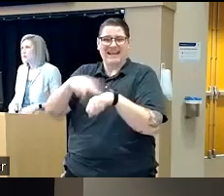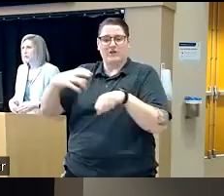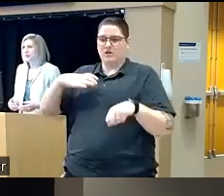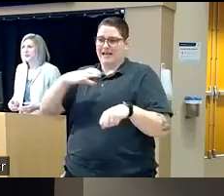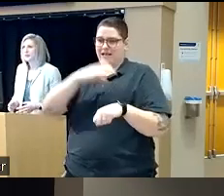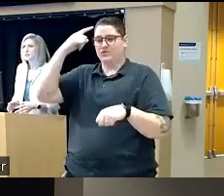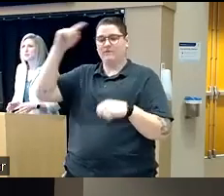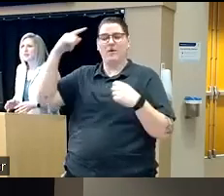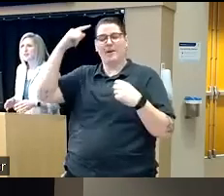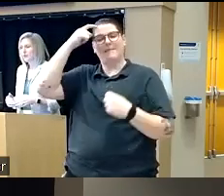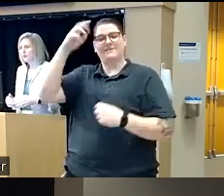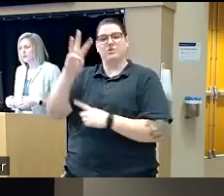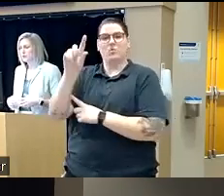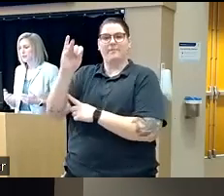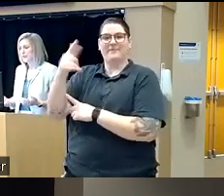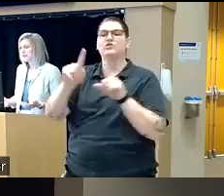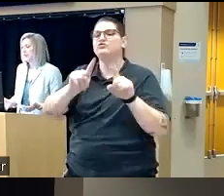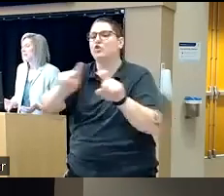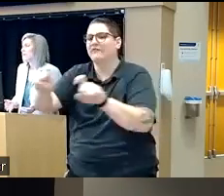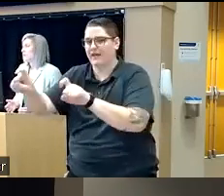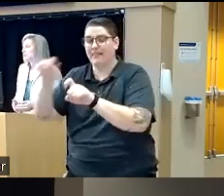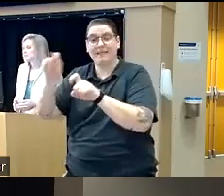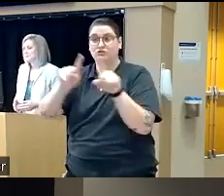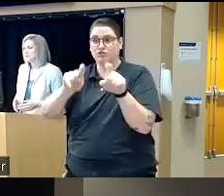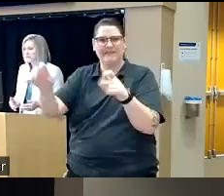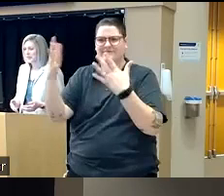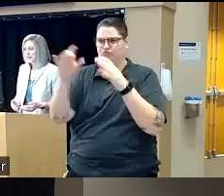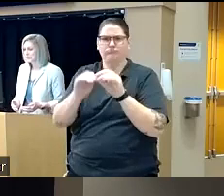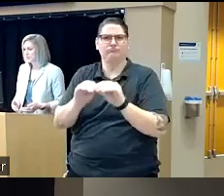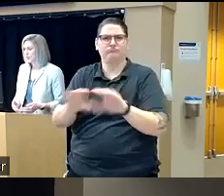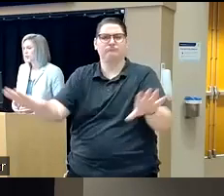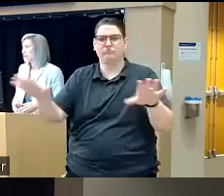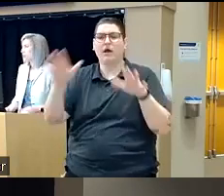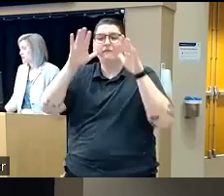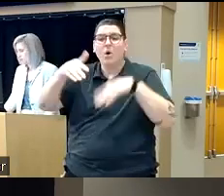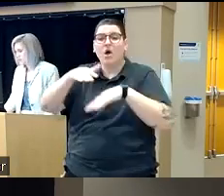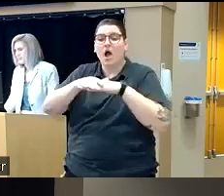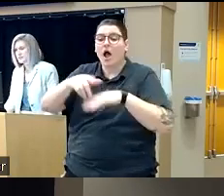mental well-being survey that was released and it focused it focused on industry Workforce shortages